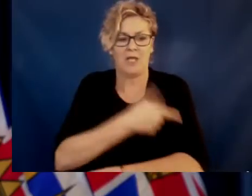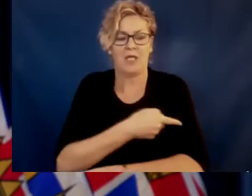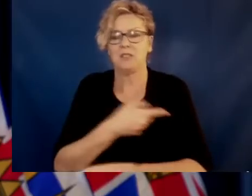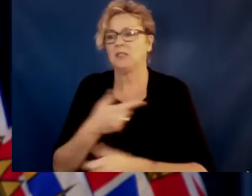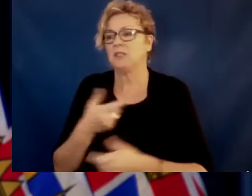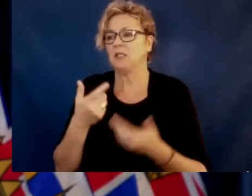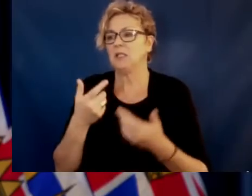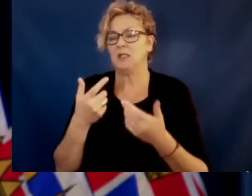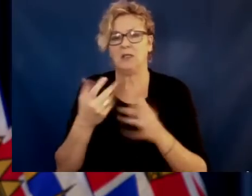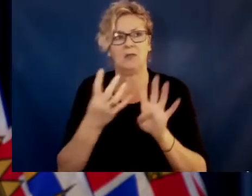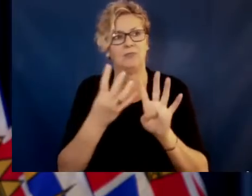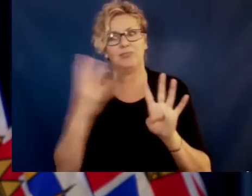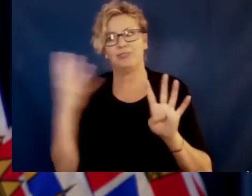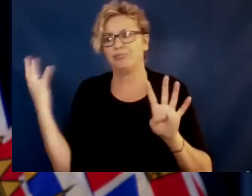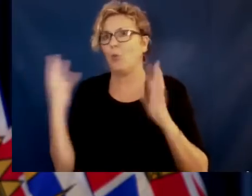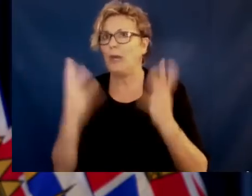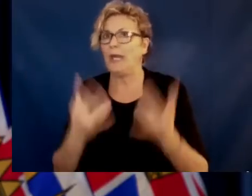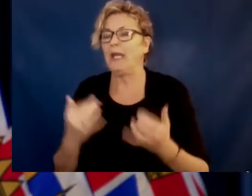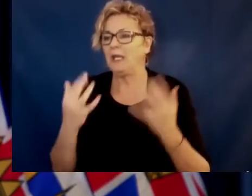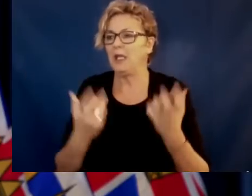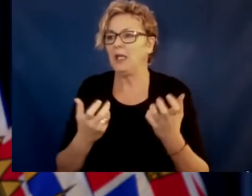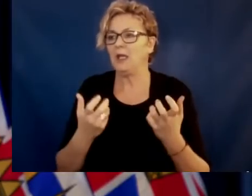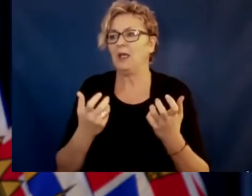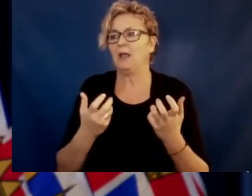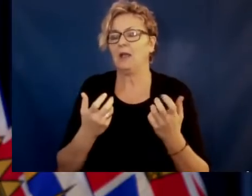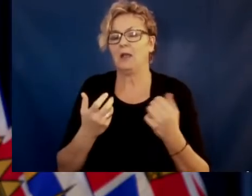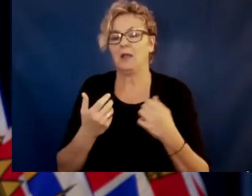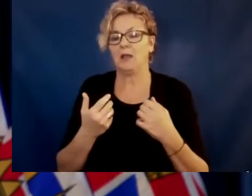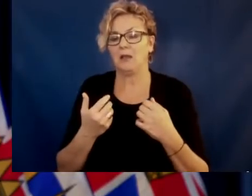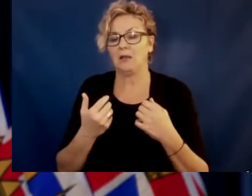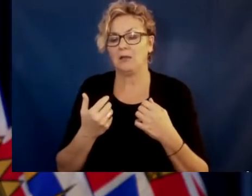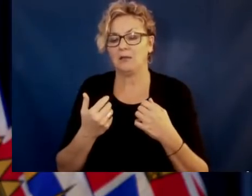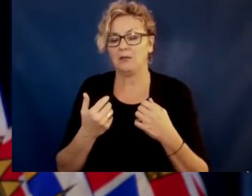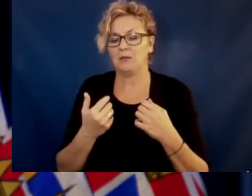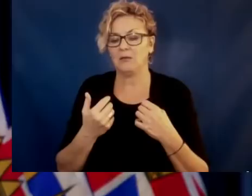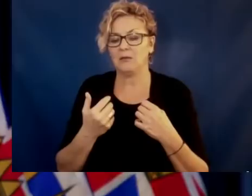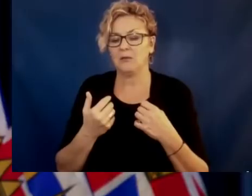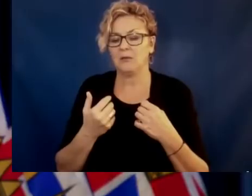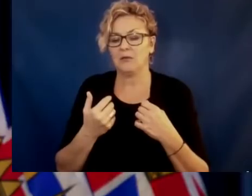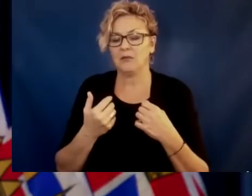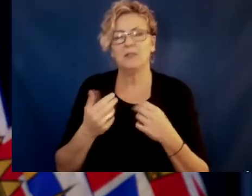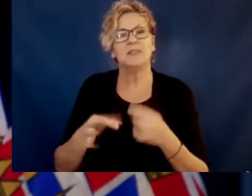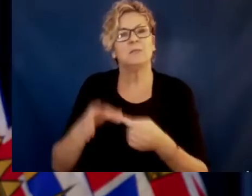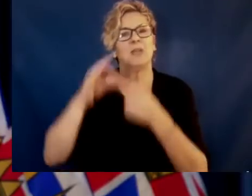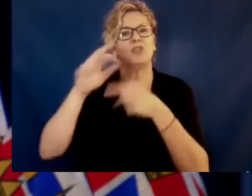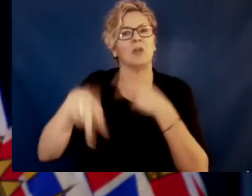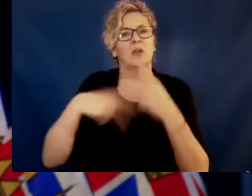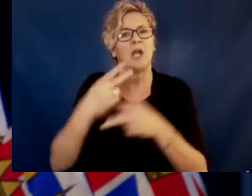this vaccine or redistributeing it? It's been supported by the federal government and